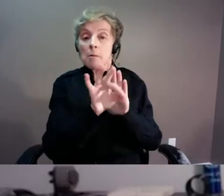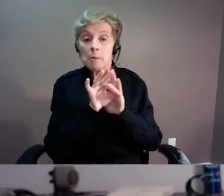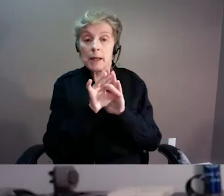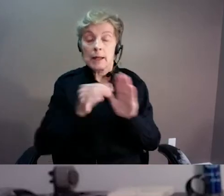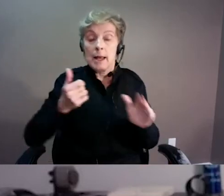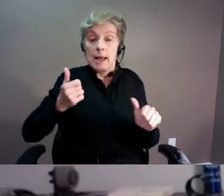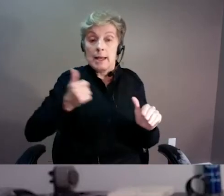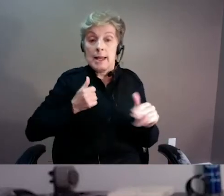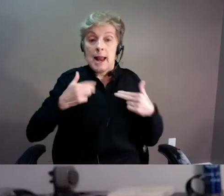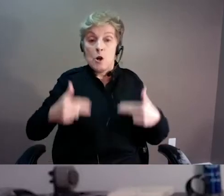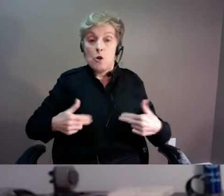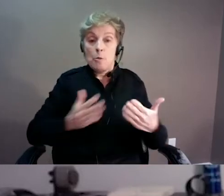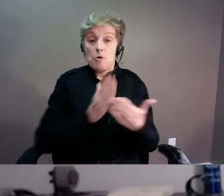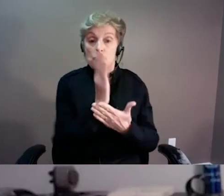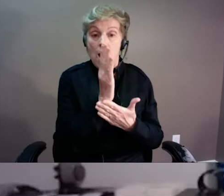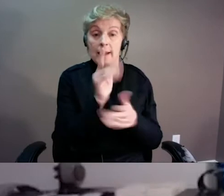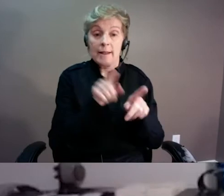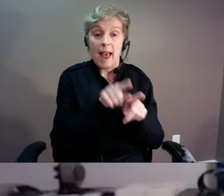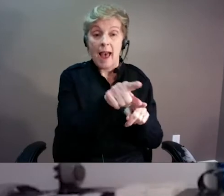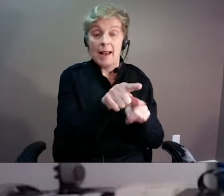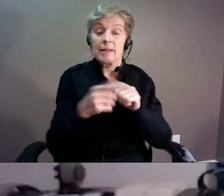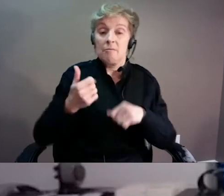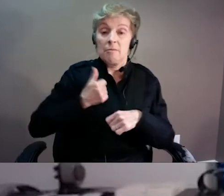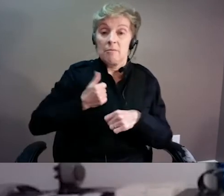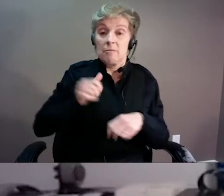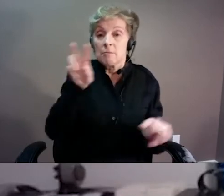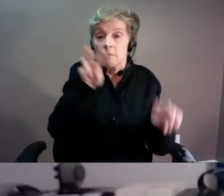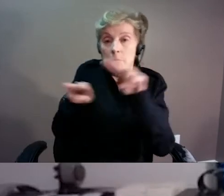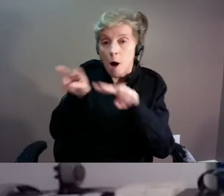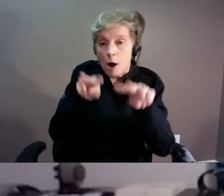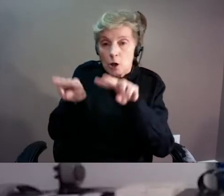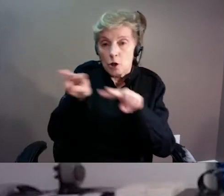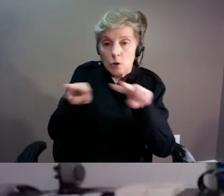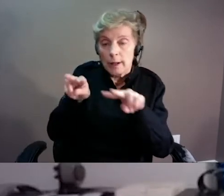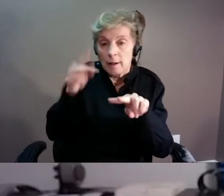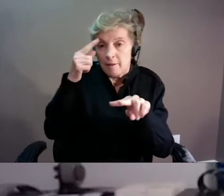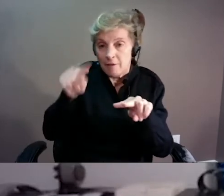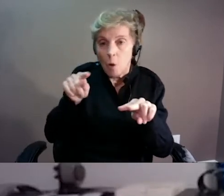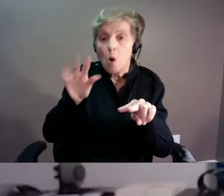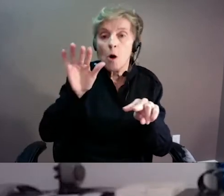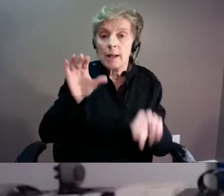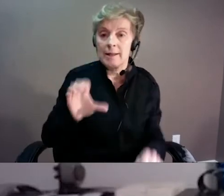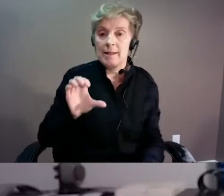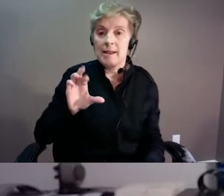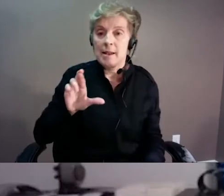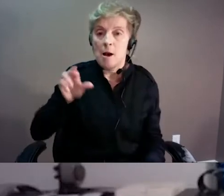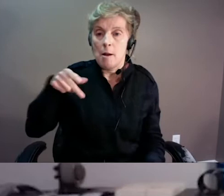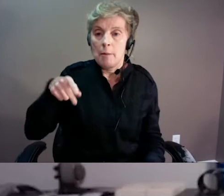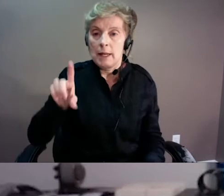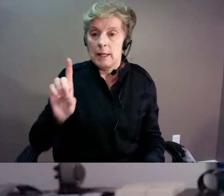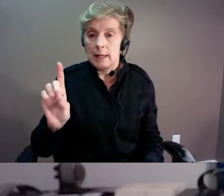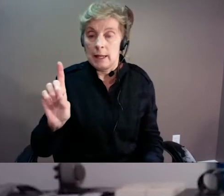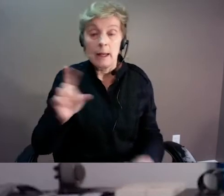as a domestic monitoring mechanism around the treaty. But as you said, Ambassador Rae, and this